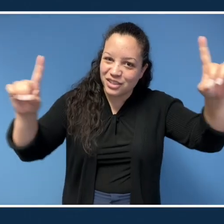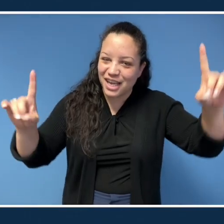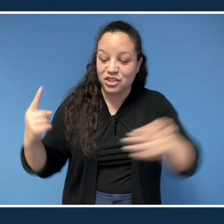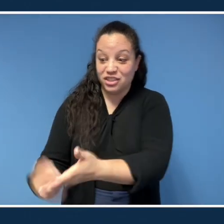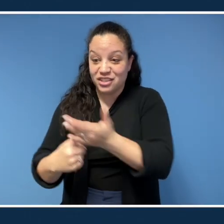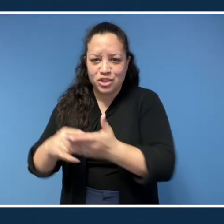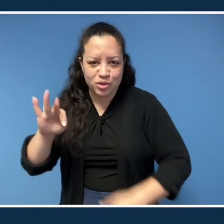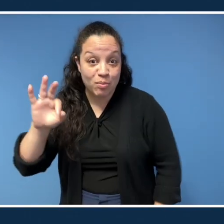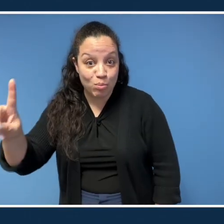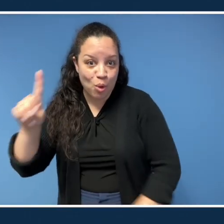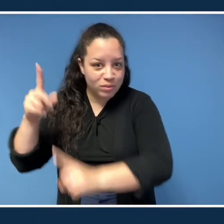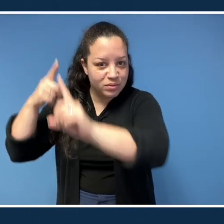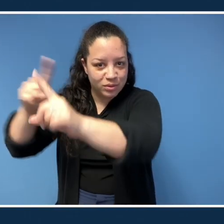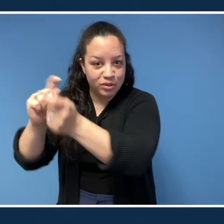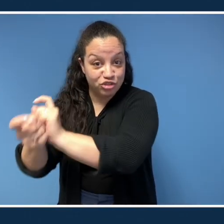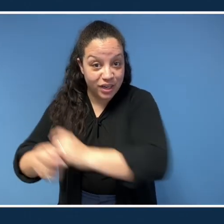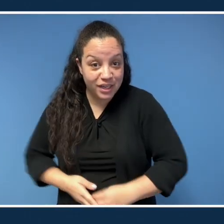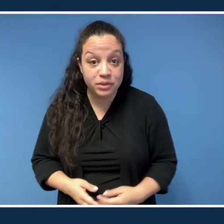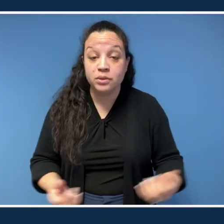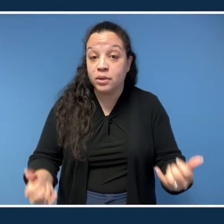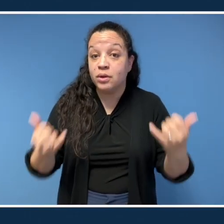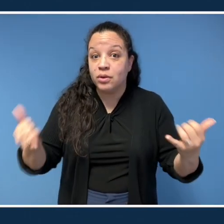we'll delve into the deep, difficult and dynamic questions of